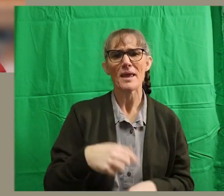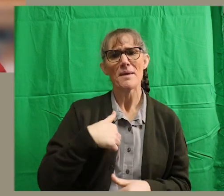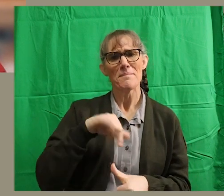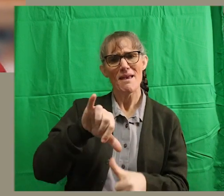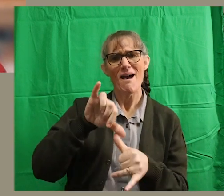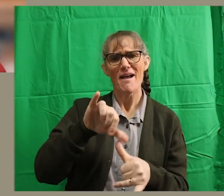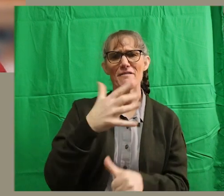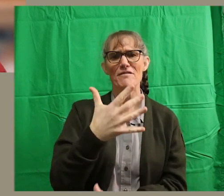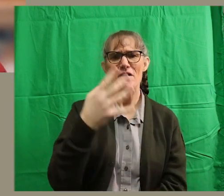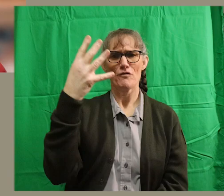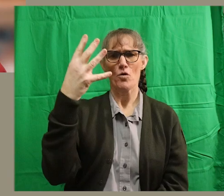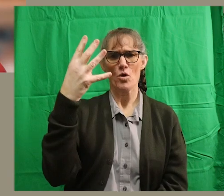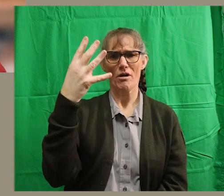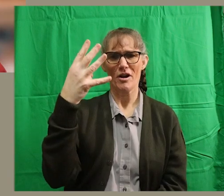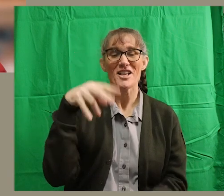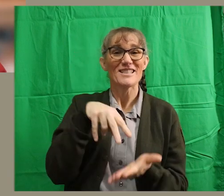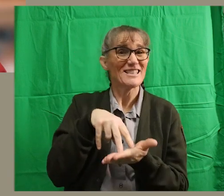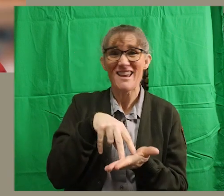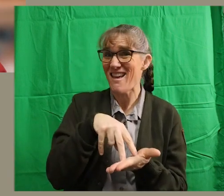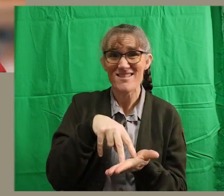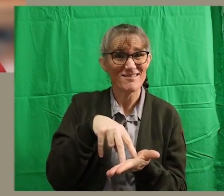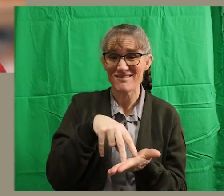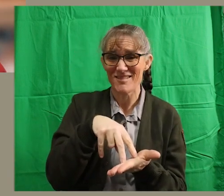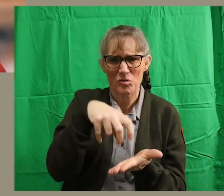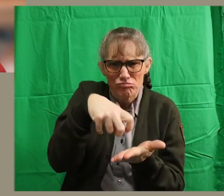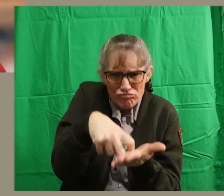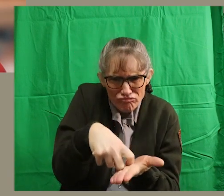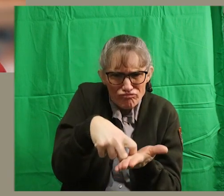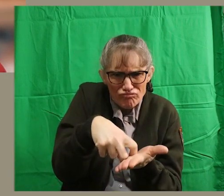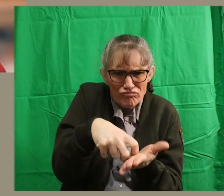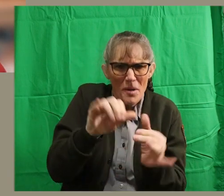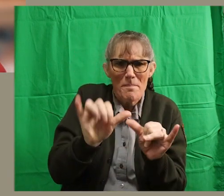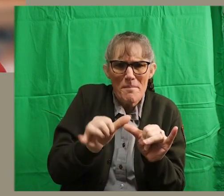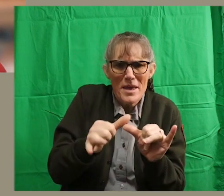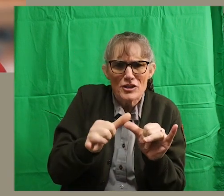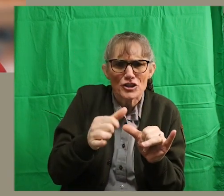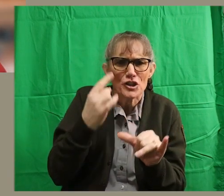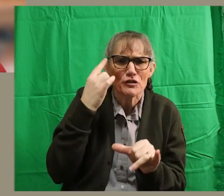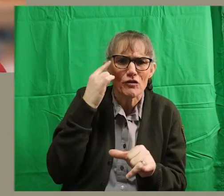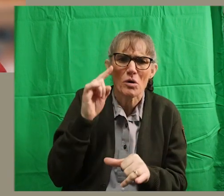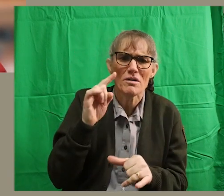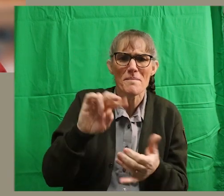about five foot four. So, you can really see I have to crouch down to measure its rib bone. So, this is a tiny, little camel.